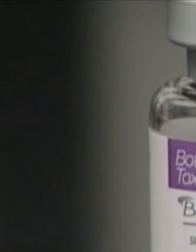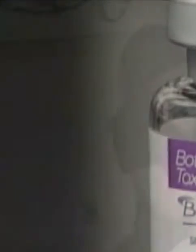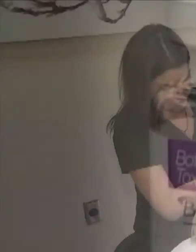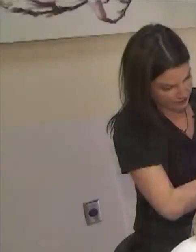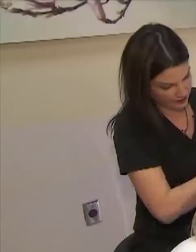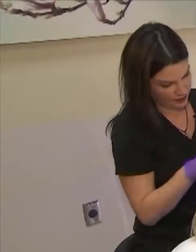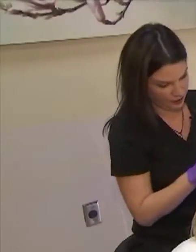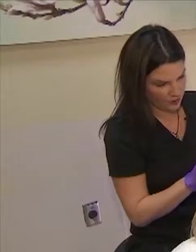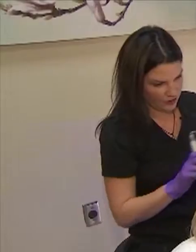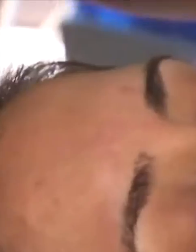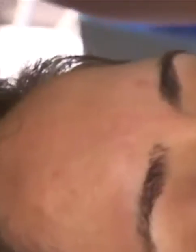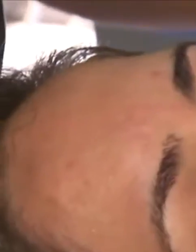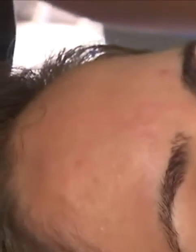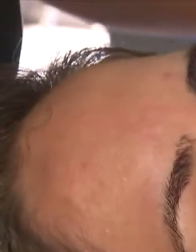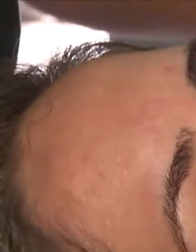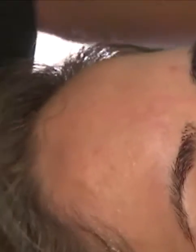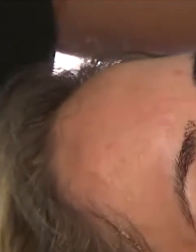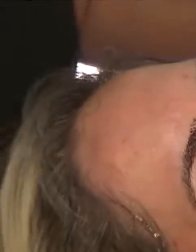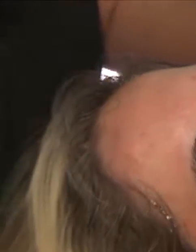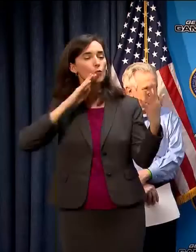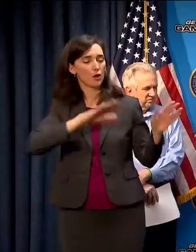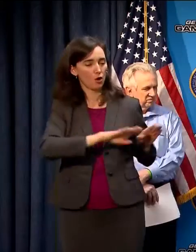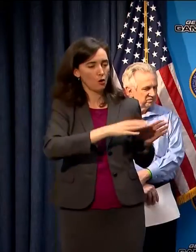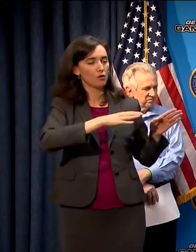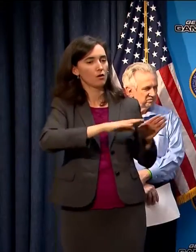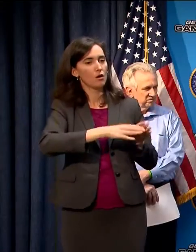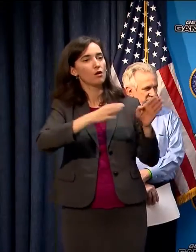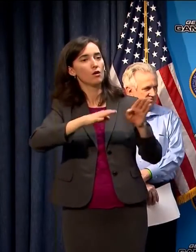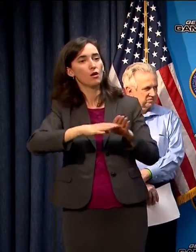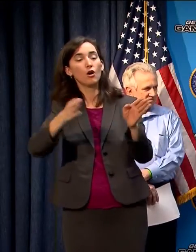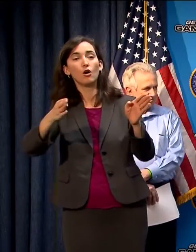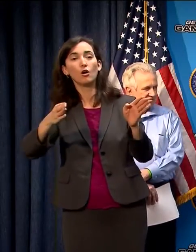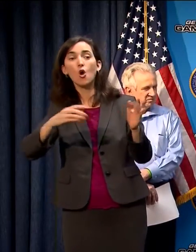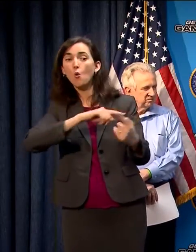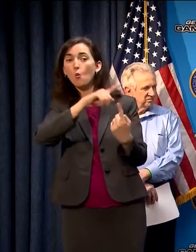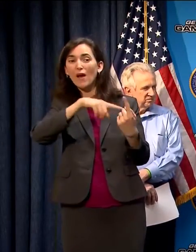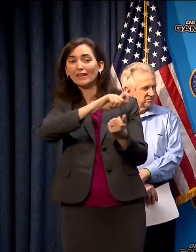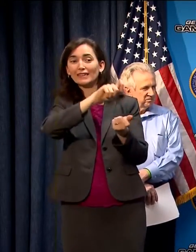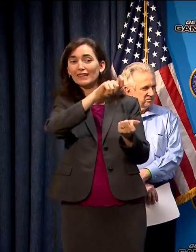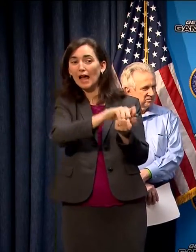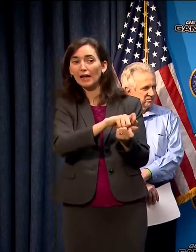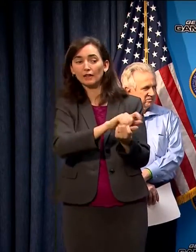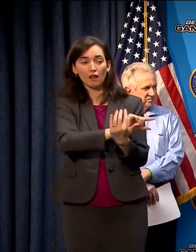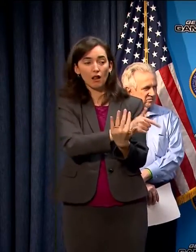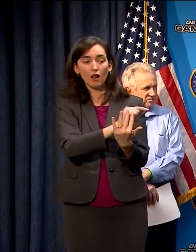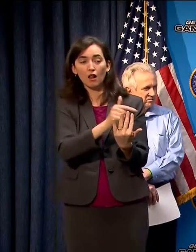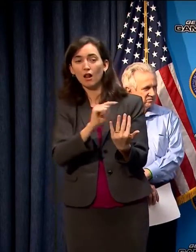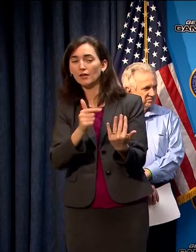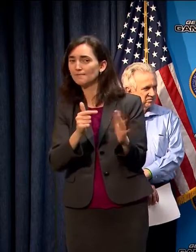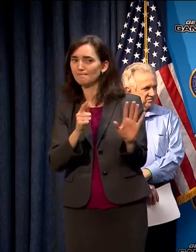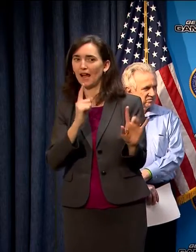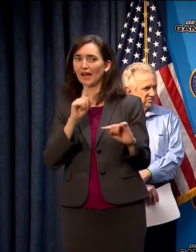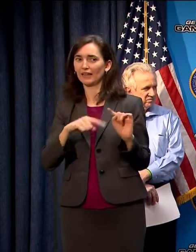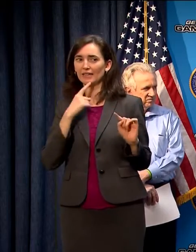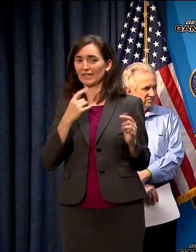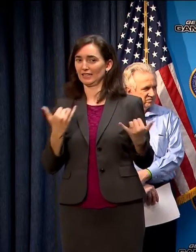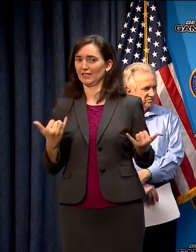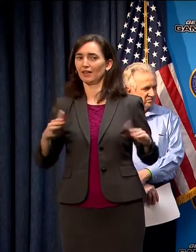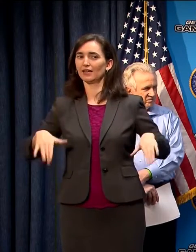BOTOX AND OTHER COSMETICS WILL REMAIN ON HOLD."Where the come in and when that's going to happen I just can't tell you that today."JONAH GILMORE NBC LOCAL 33 NEWS.